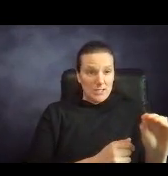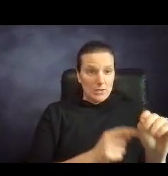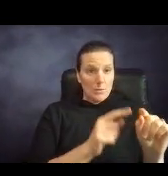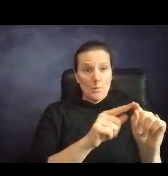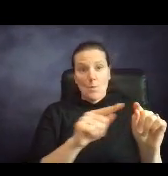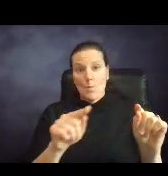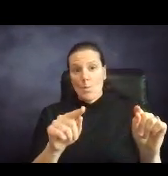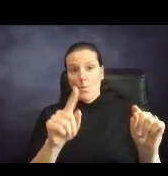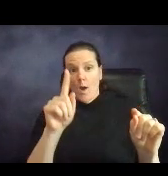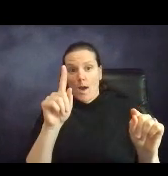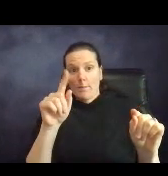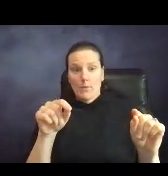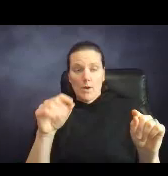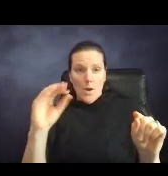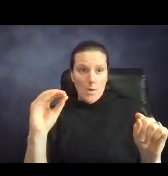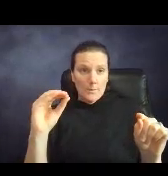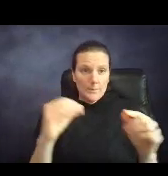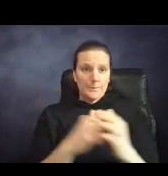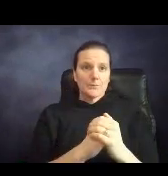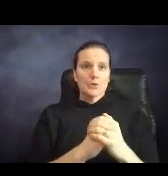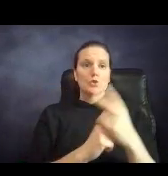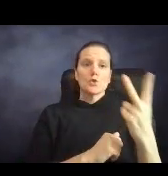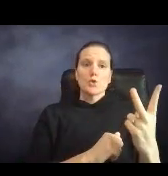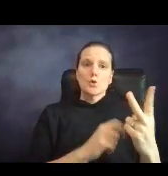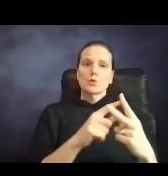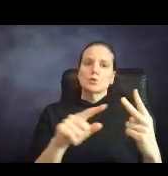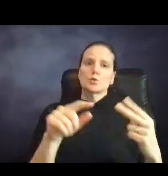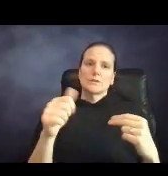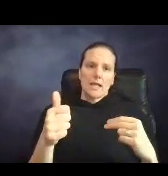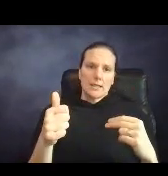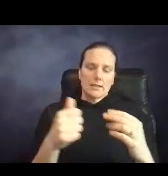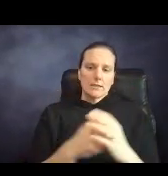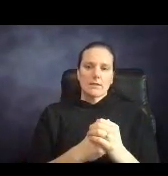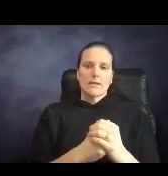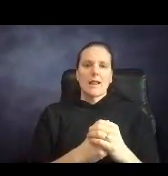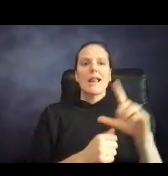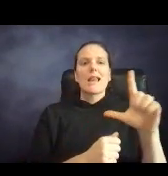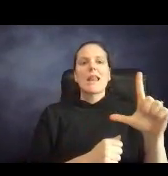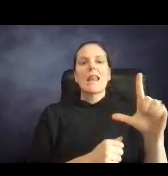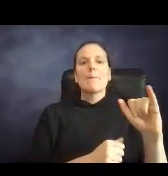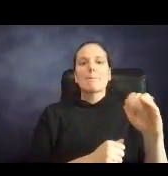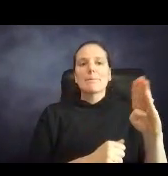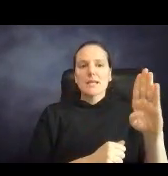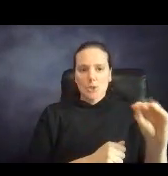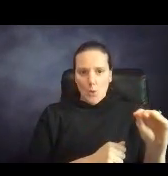and that's two milligrams to 10 milligrams. We use libido and mood as a guideline for how well it's working.